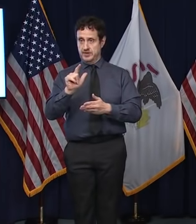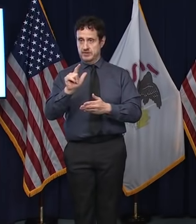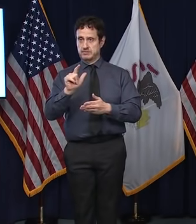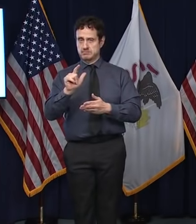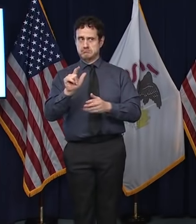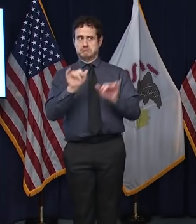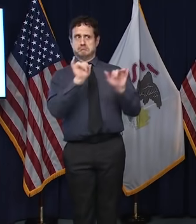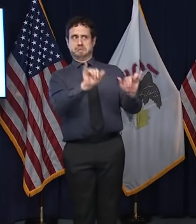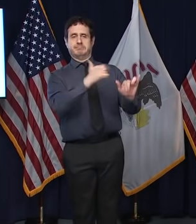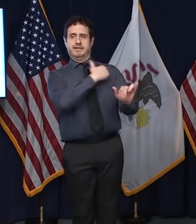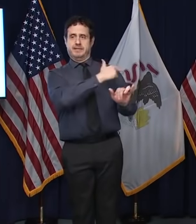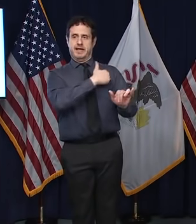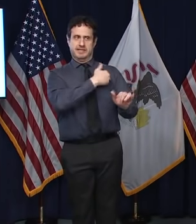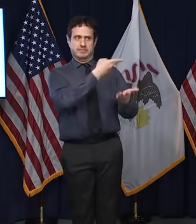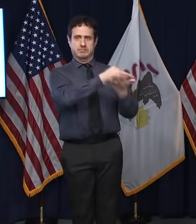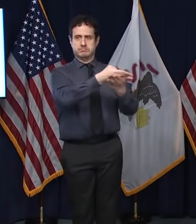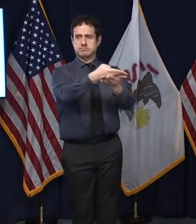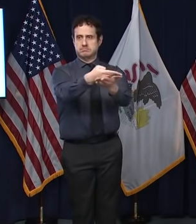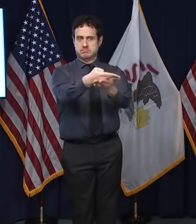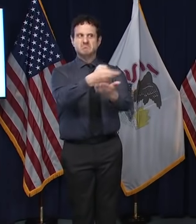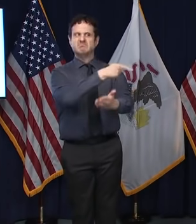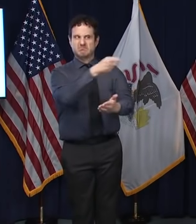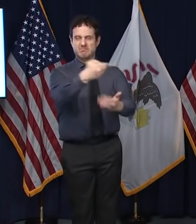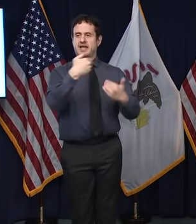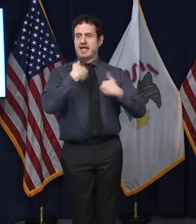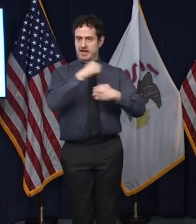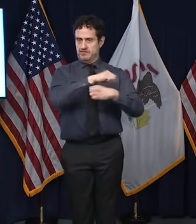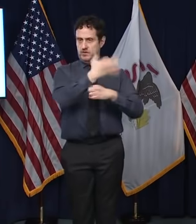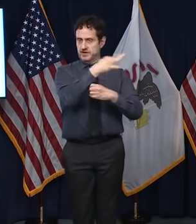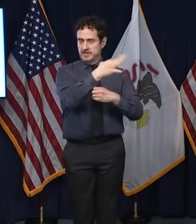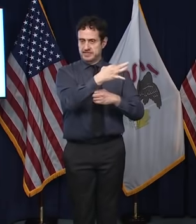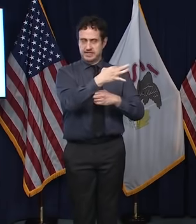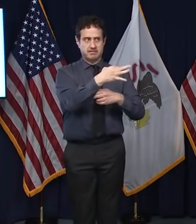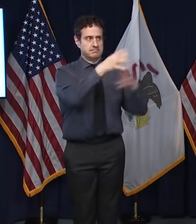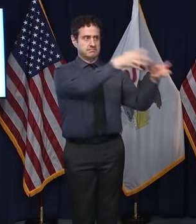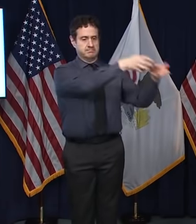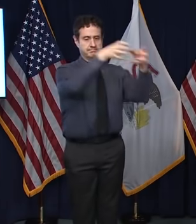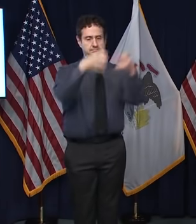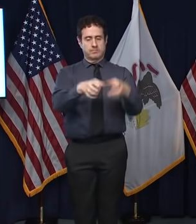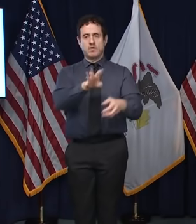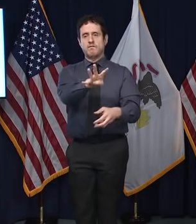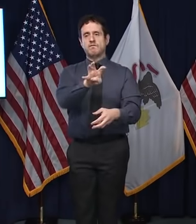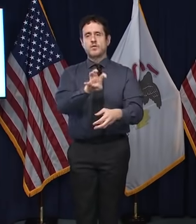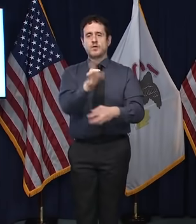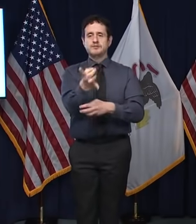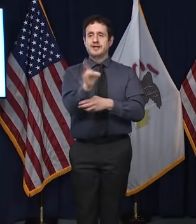thousand one hundred eighty four individuals in Illinois